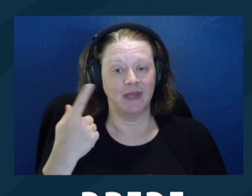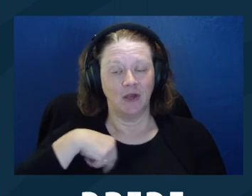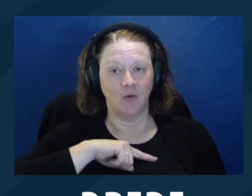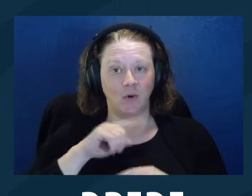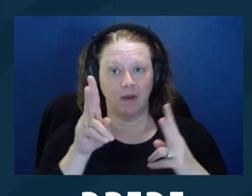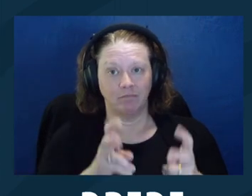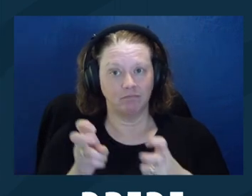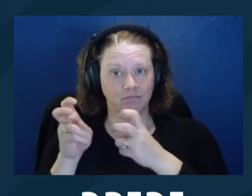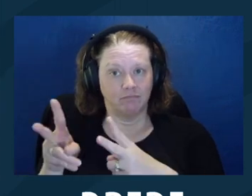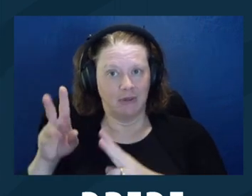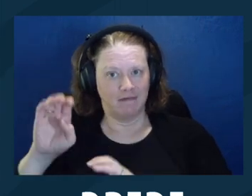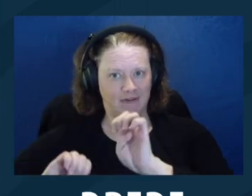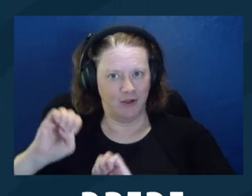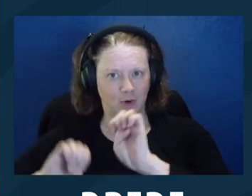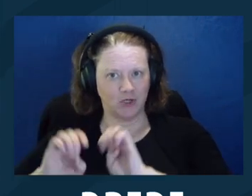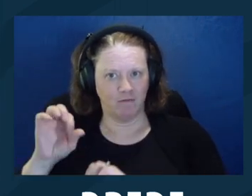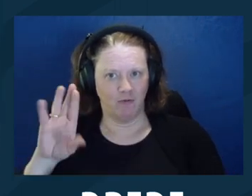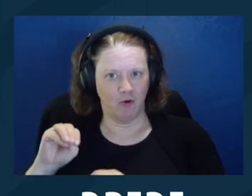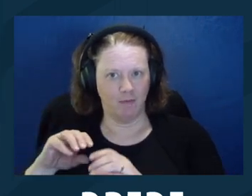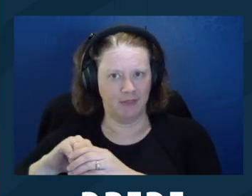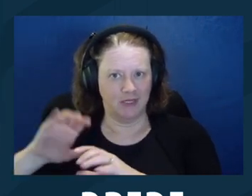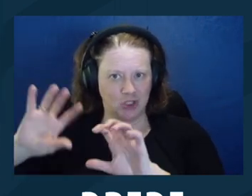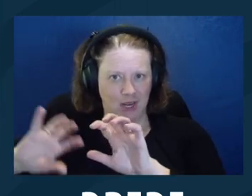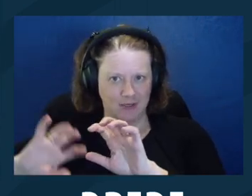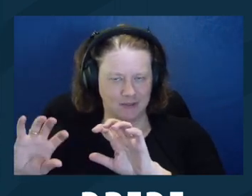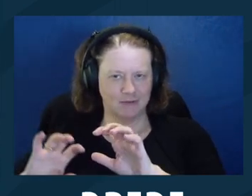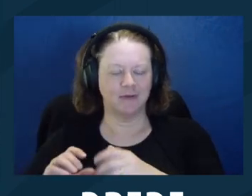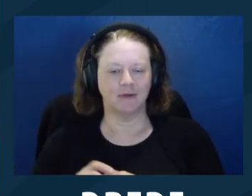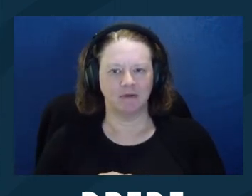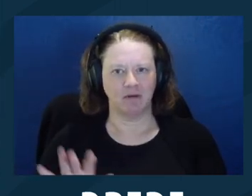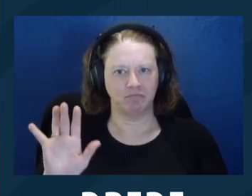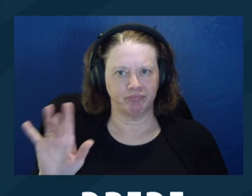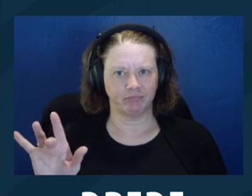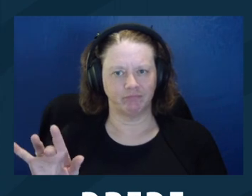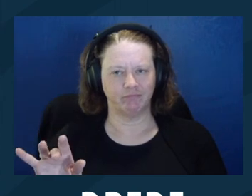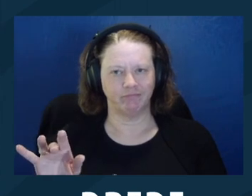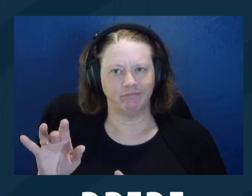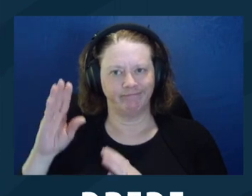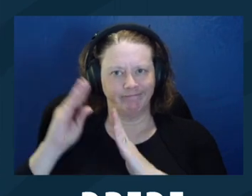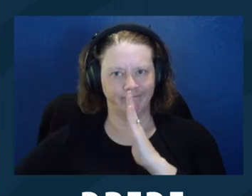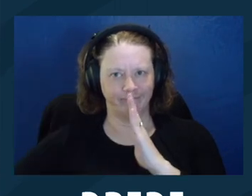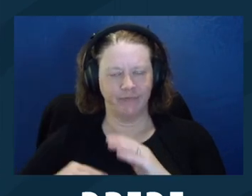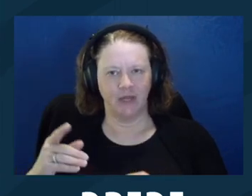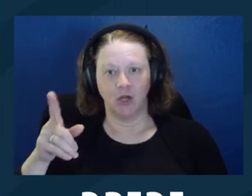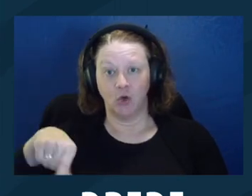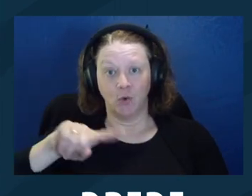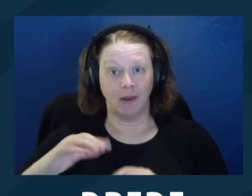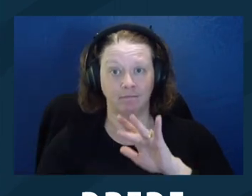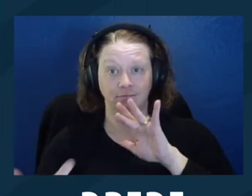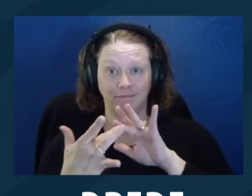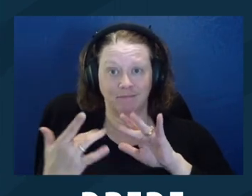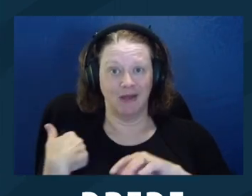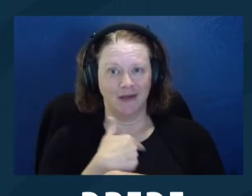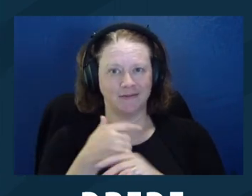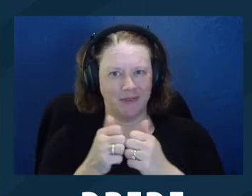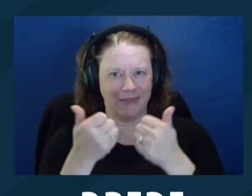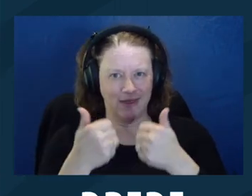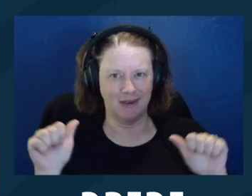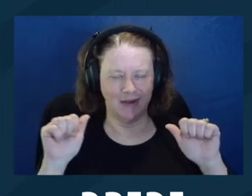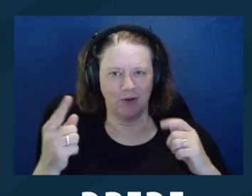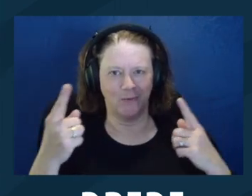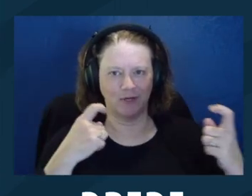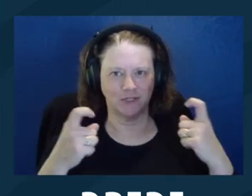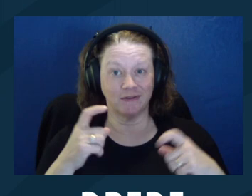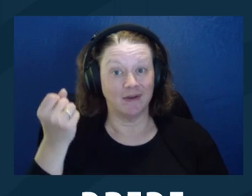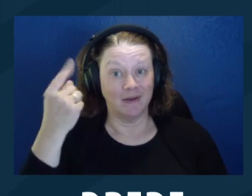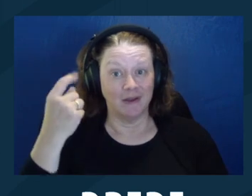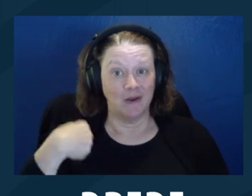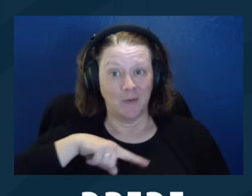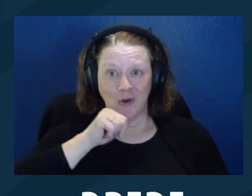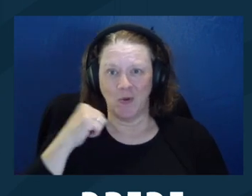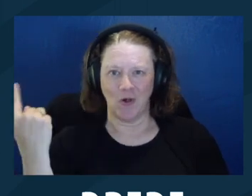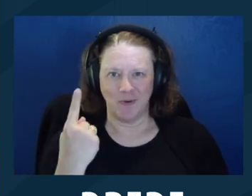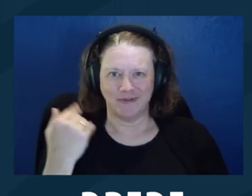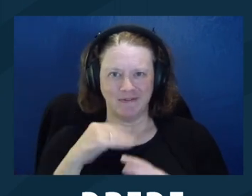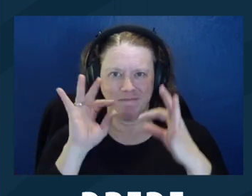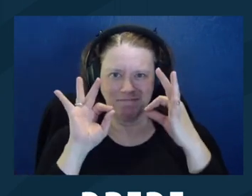no more questions. And so yeah, so we've put the evaluation form in the chat. You can reach